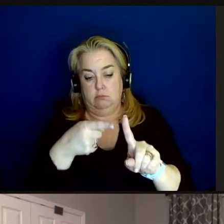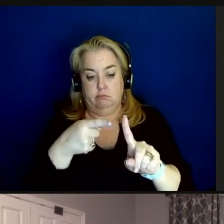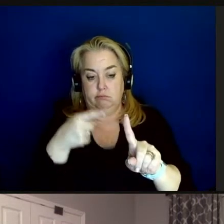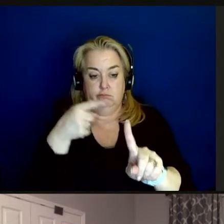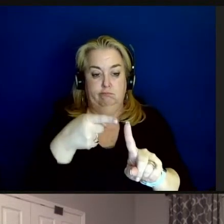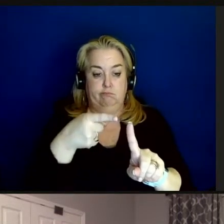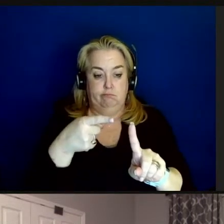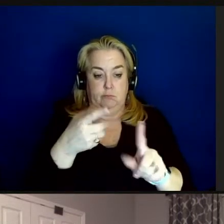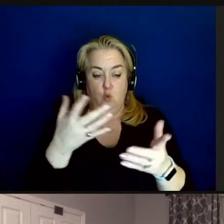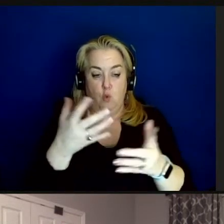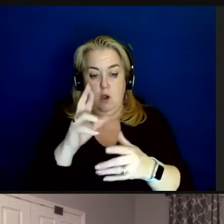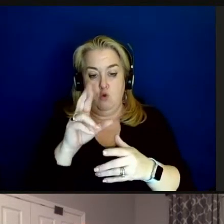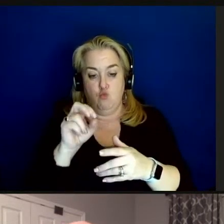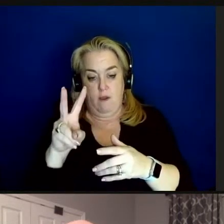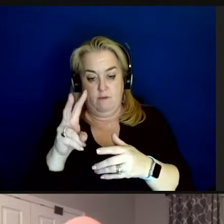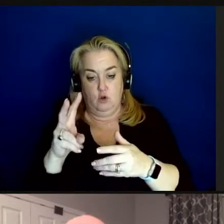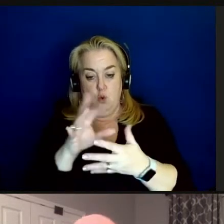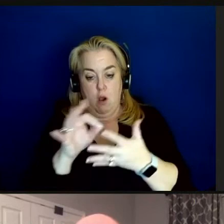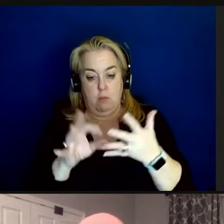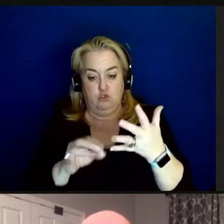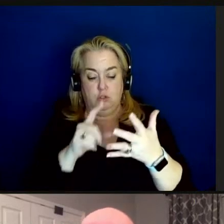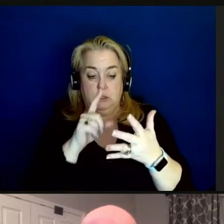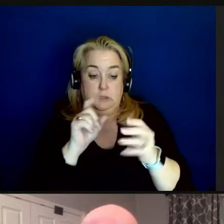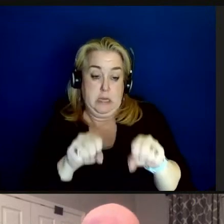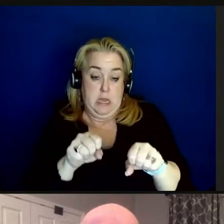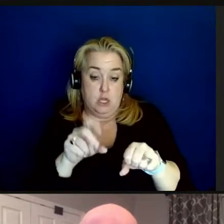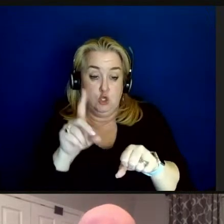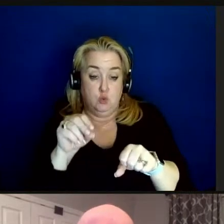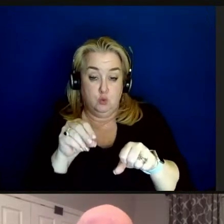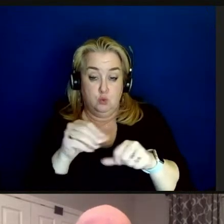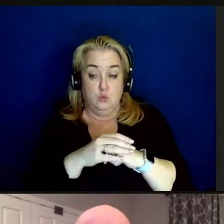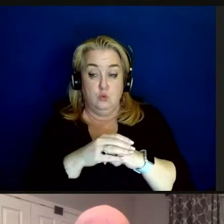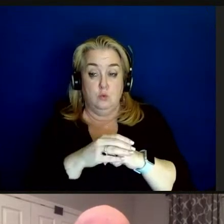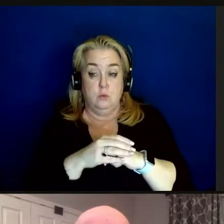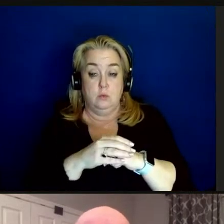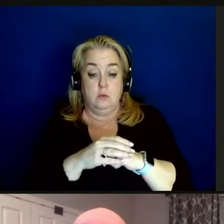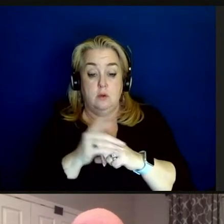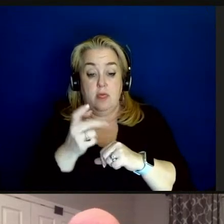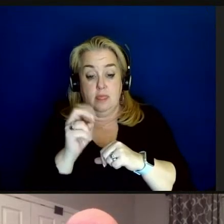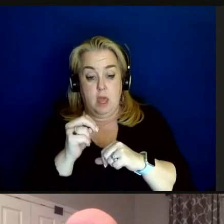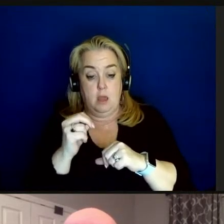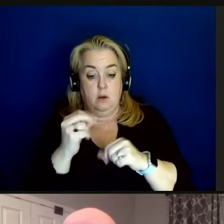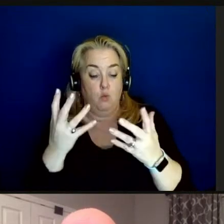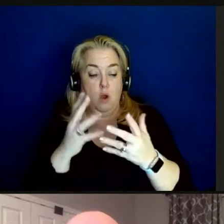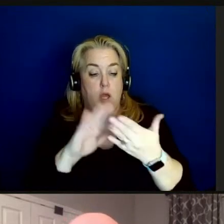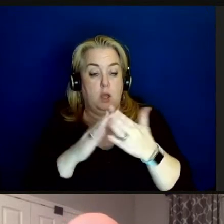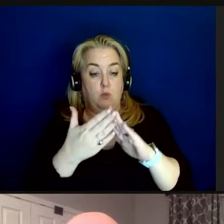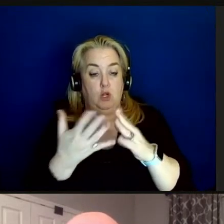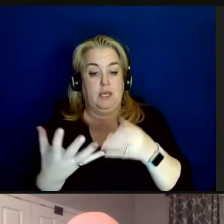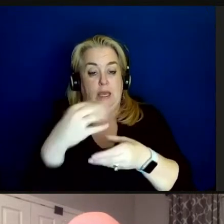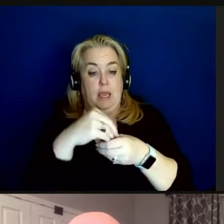THE RUN AND WE CAN TELL YOU IF IT WILL WORK BUT IT JUST